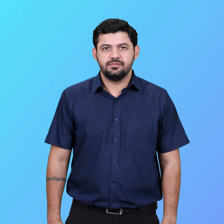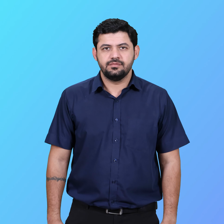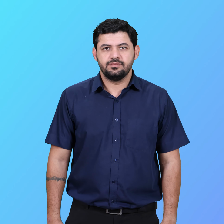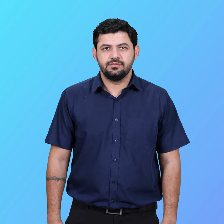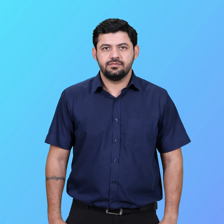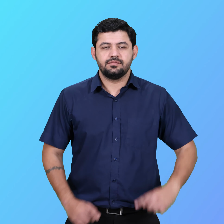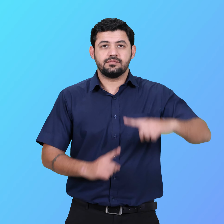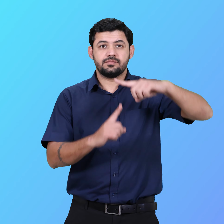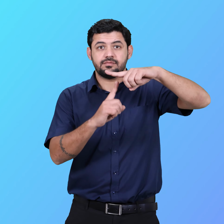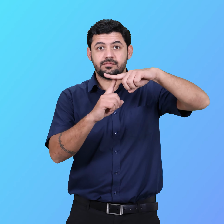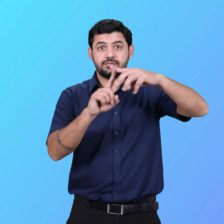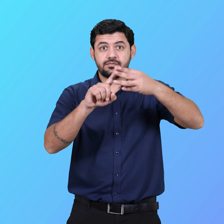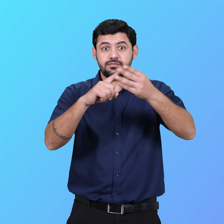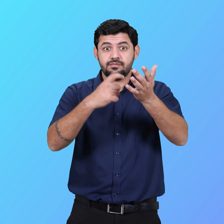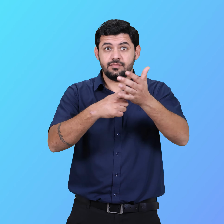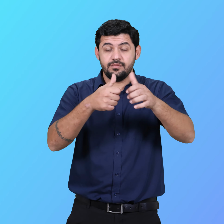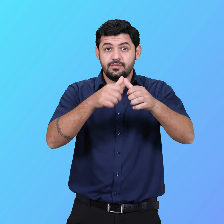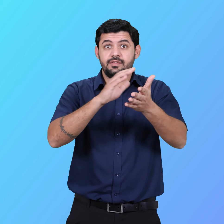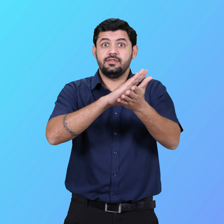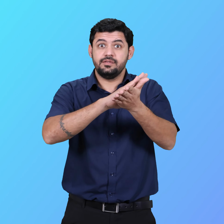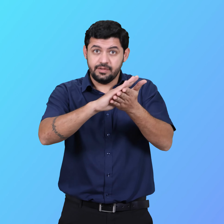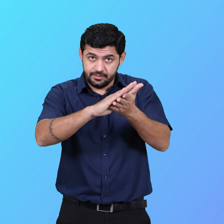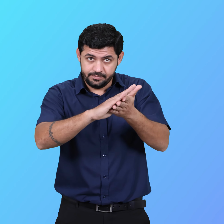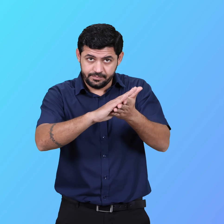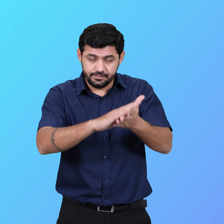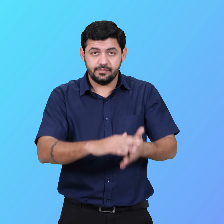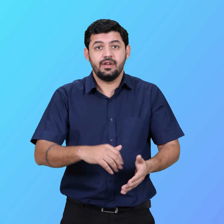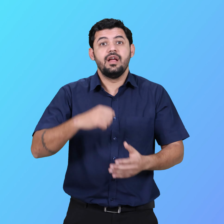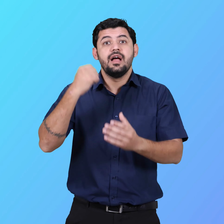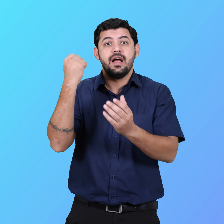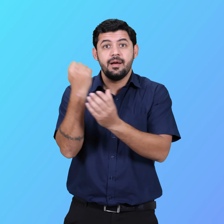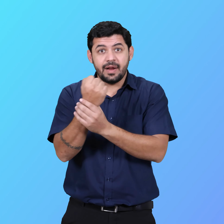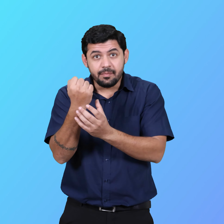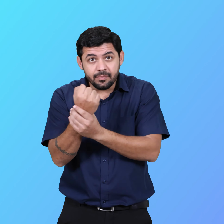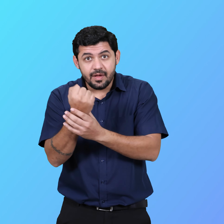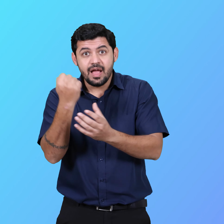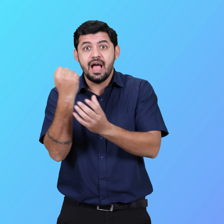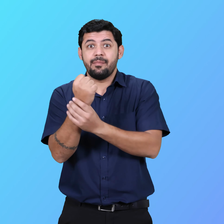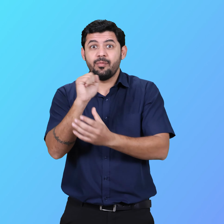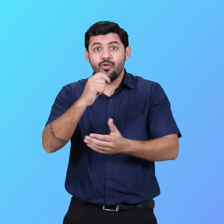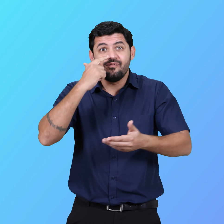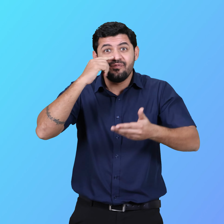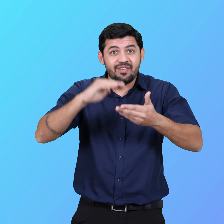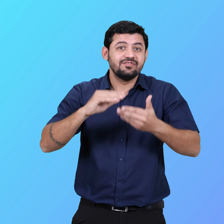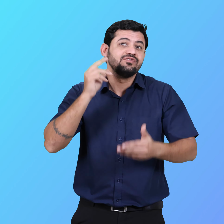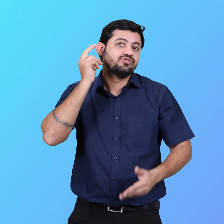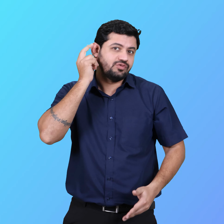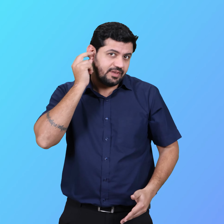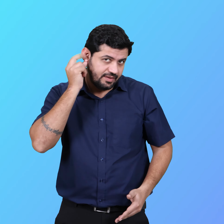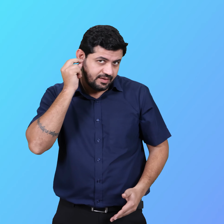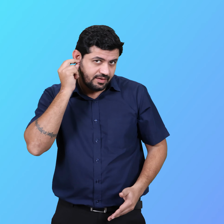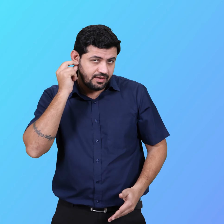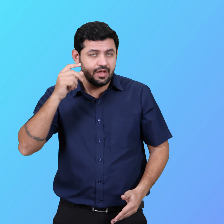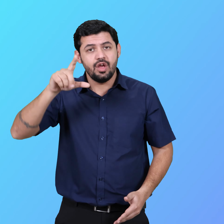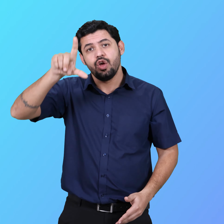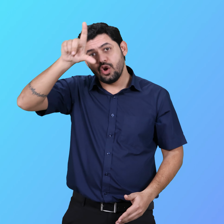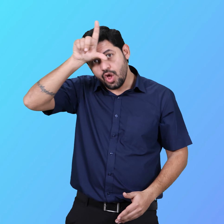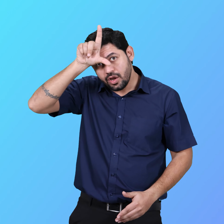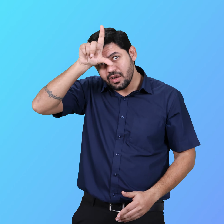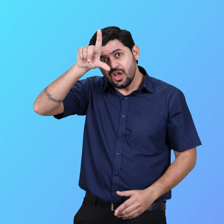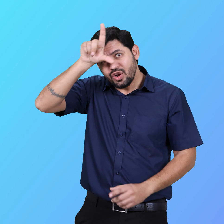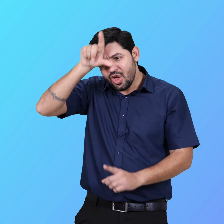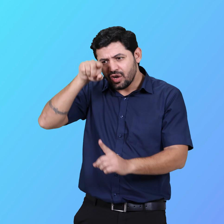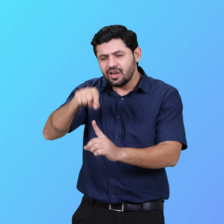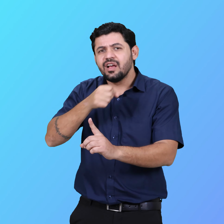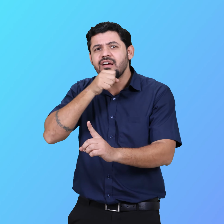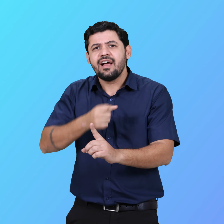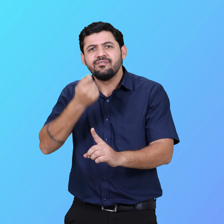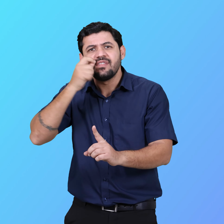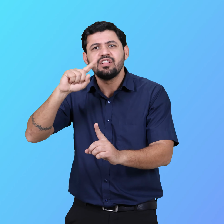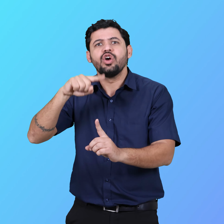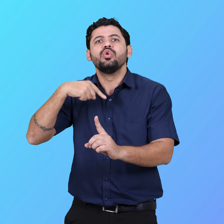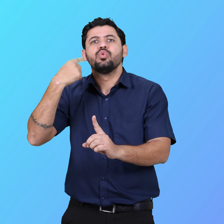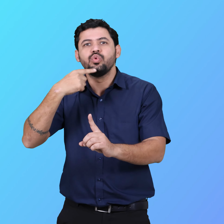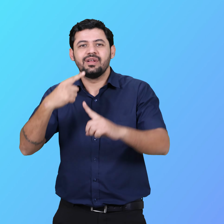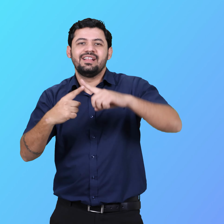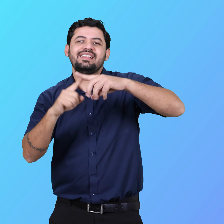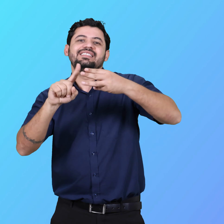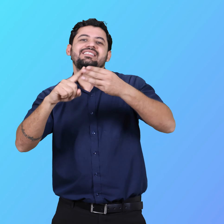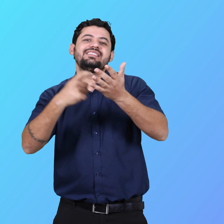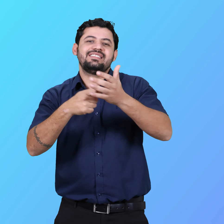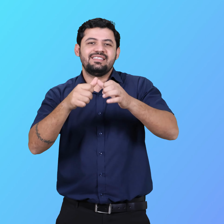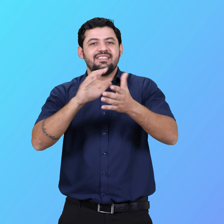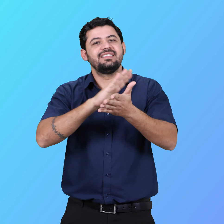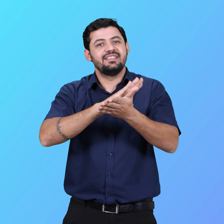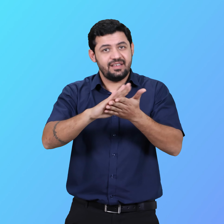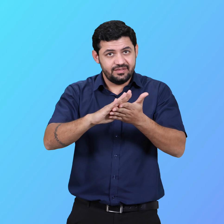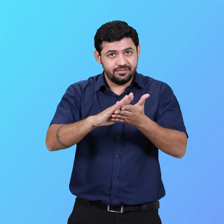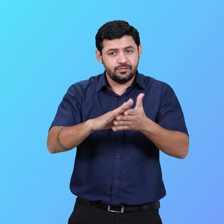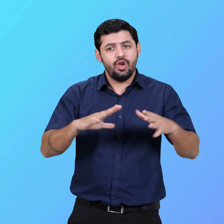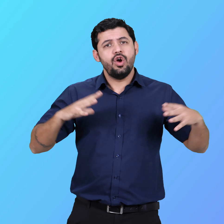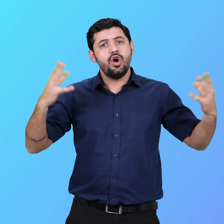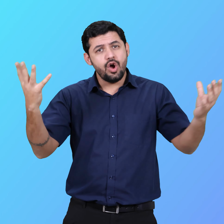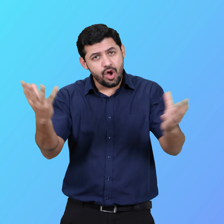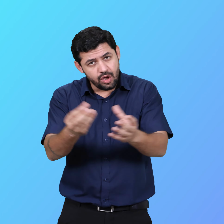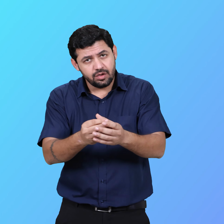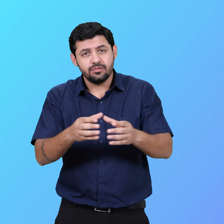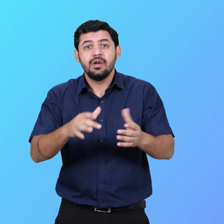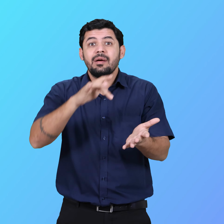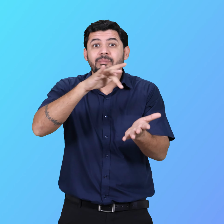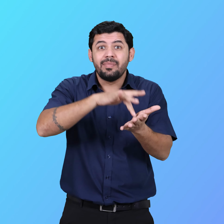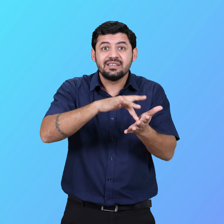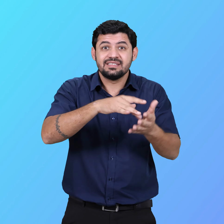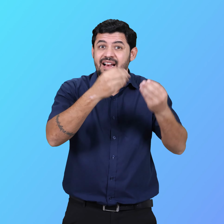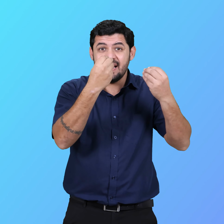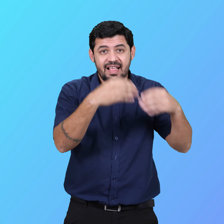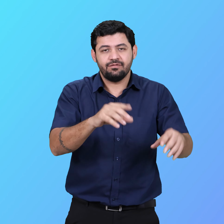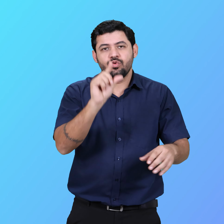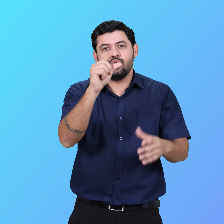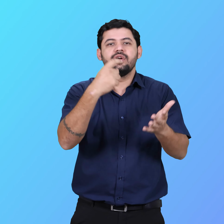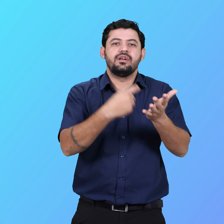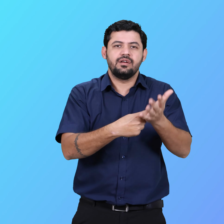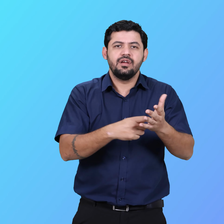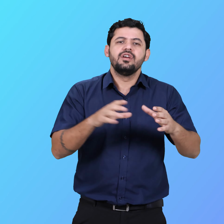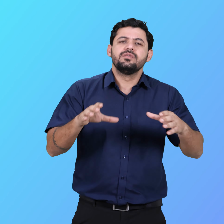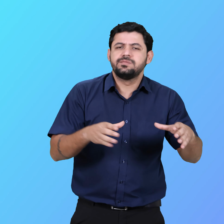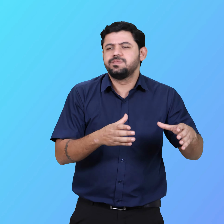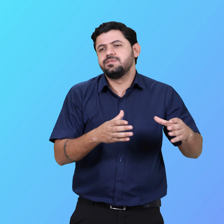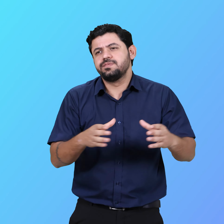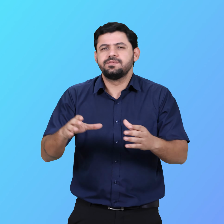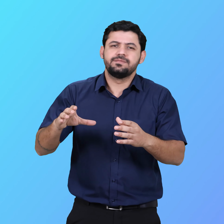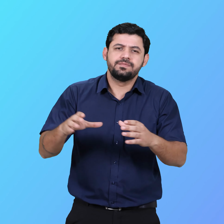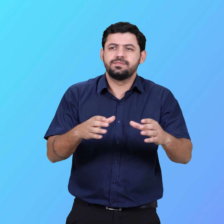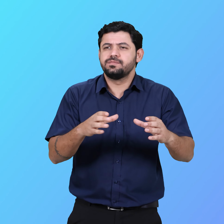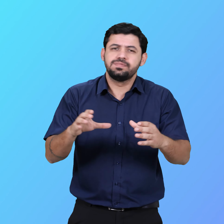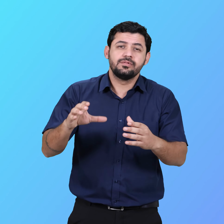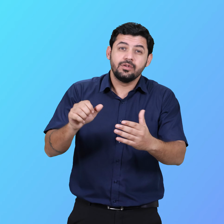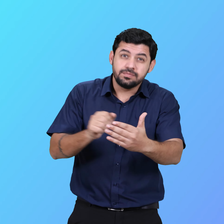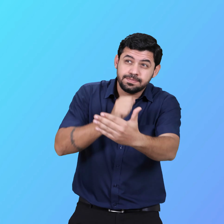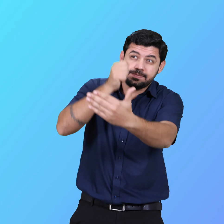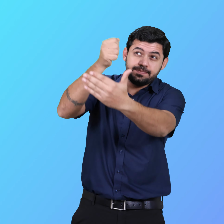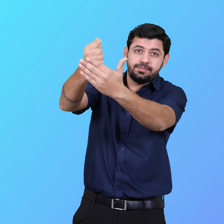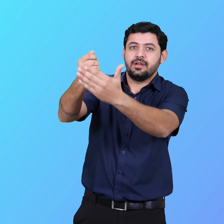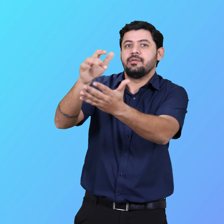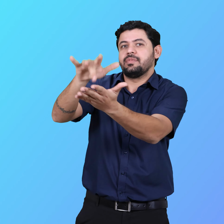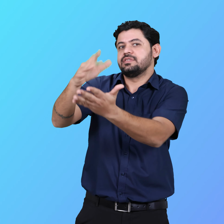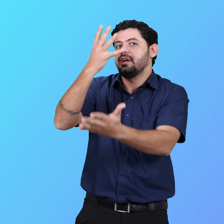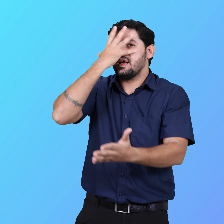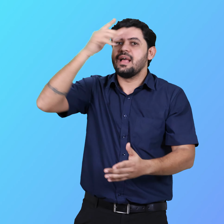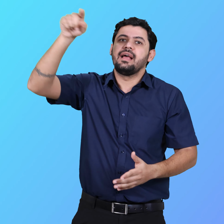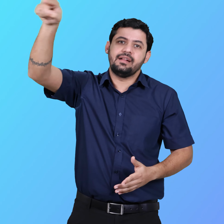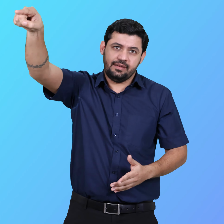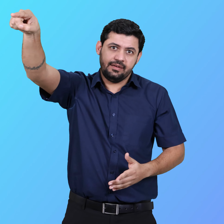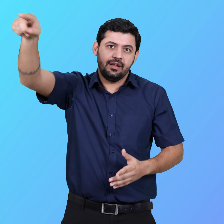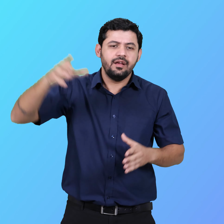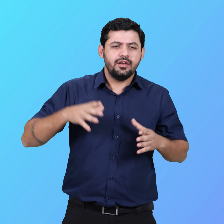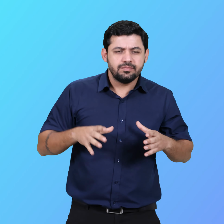Terah left Ur to go to the land of Canaan. He took his son Abram and Abram’s wife Sarai with him. He also took his grandson Lot son of Haran.